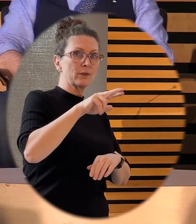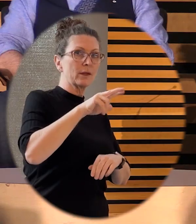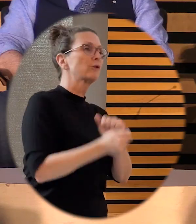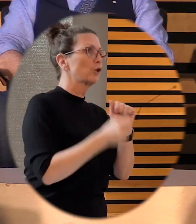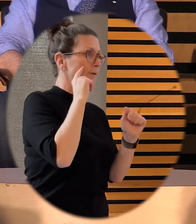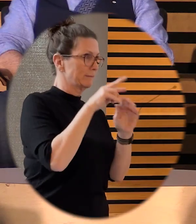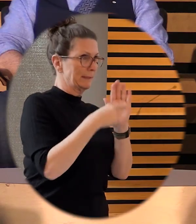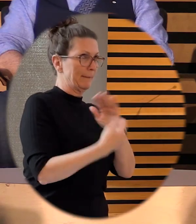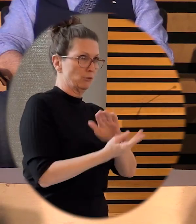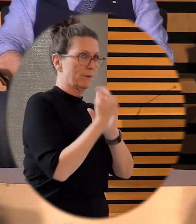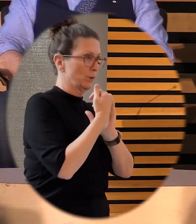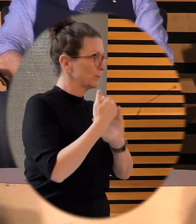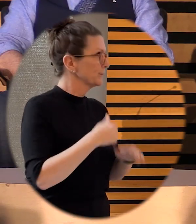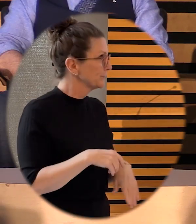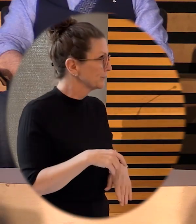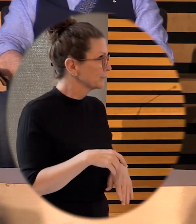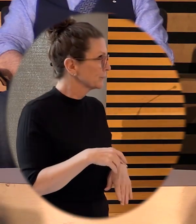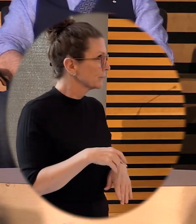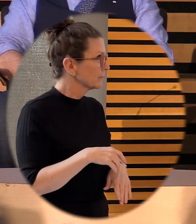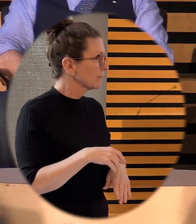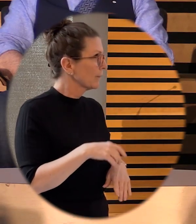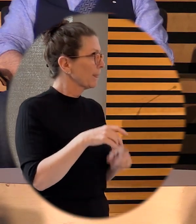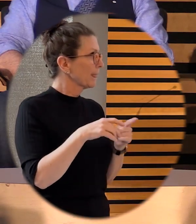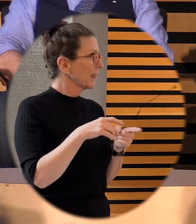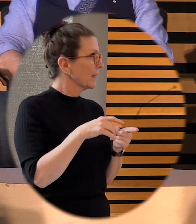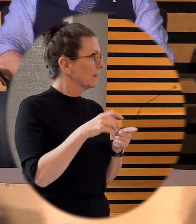we work with thousands of individuals, families and organizations annually and we provide a